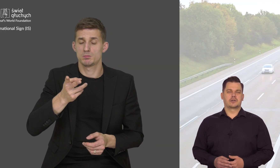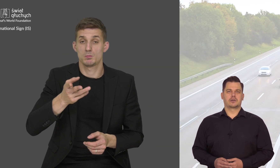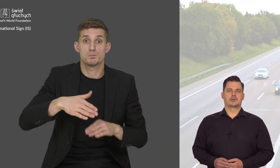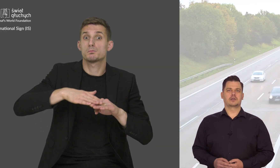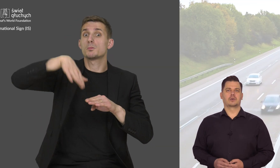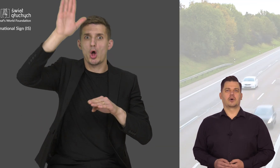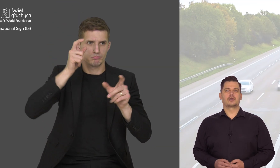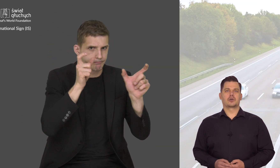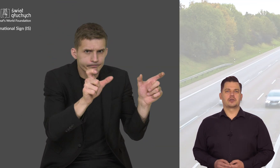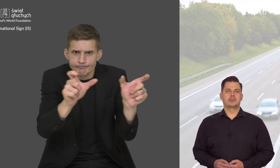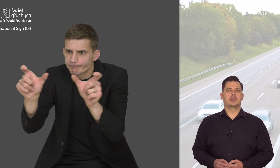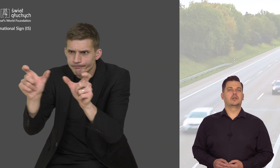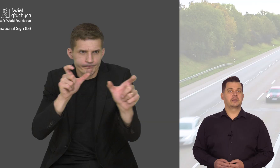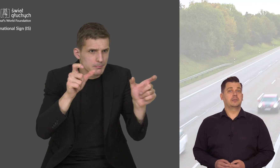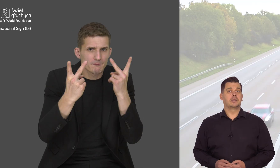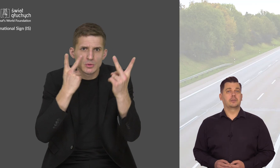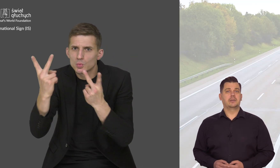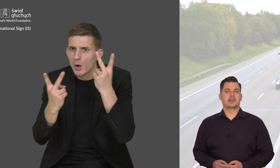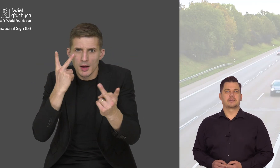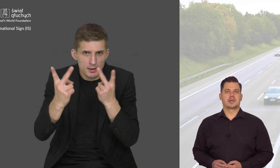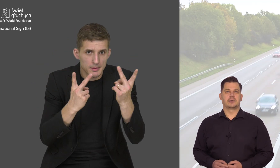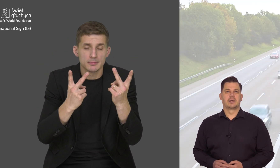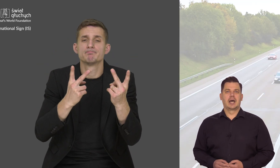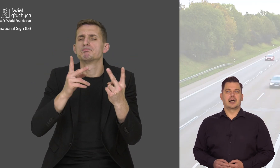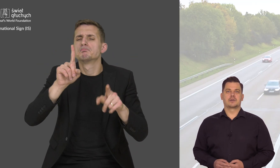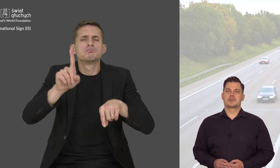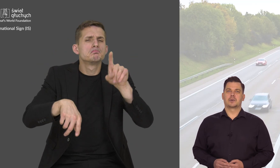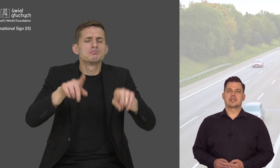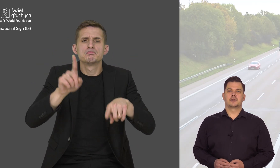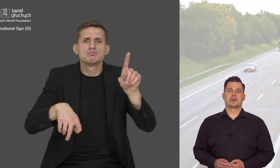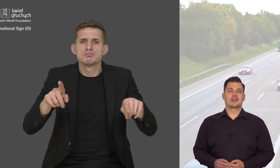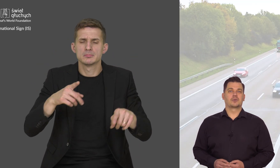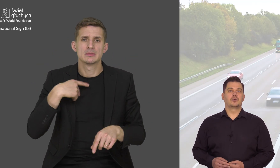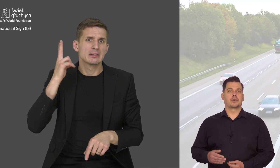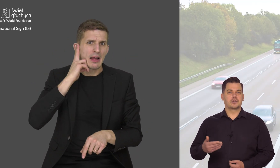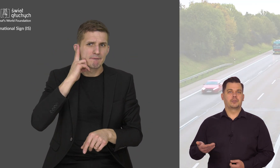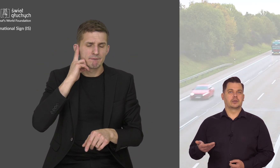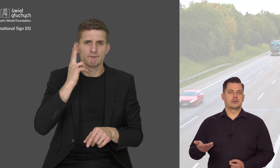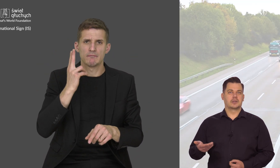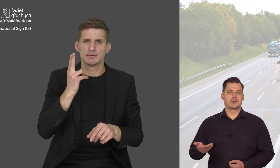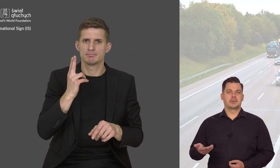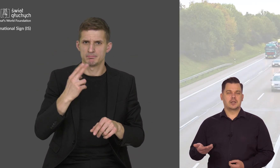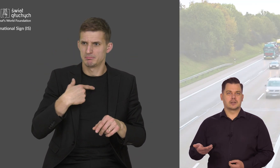there are situations where a lack of hearing impacts safety: 1. Mechanical Failures: